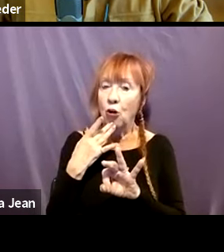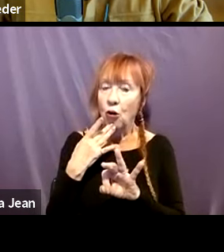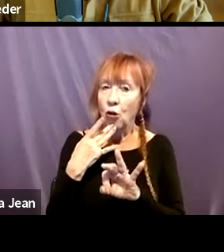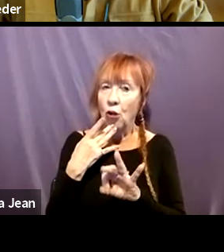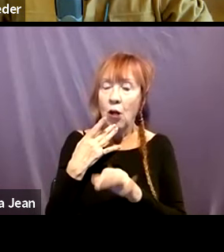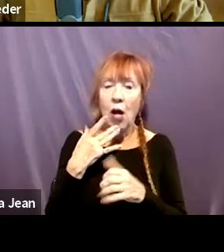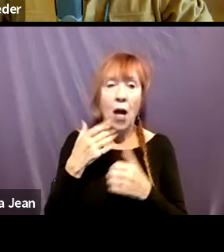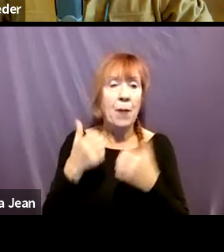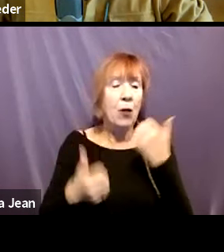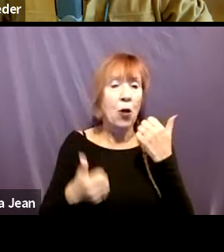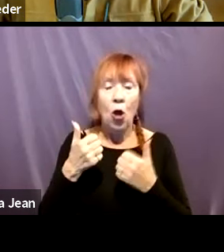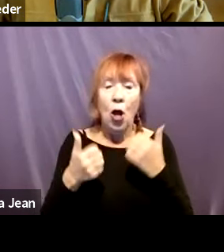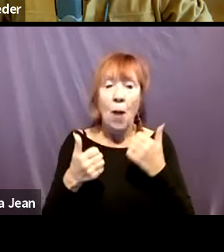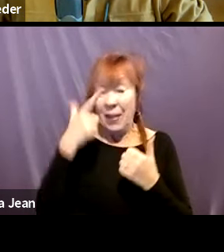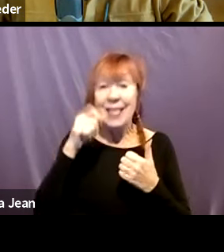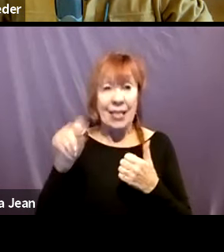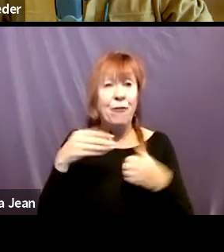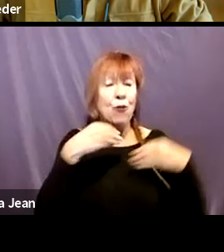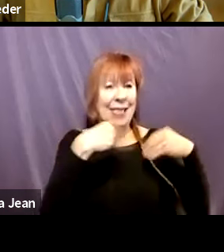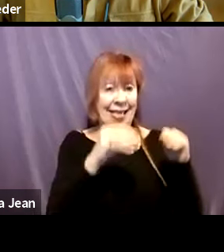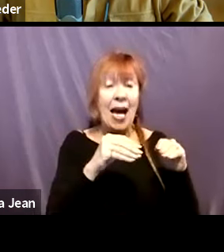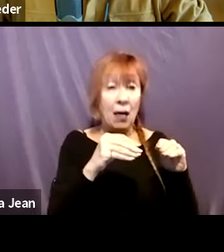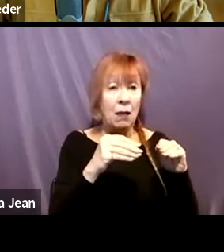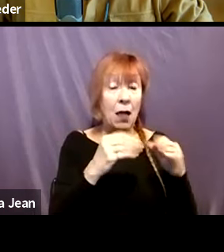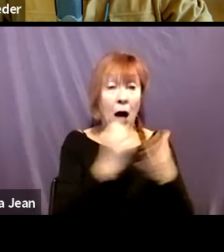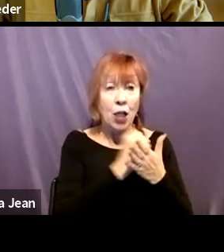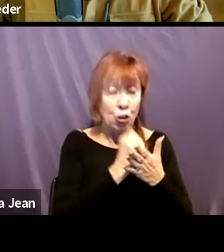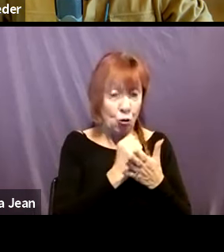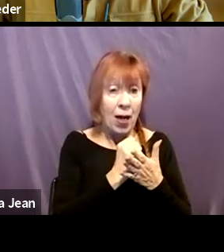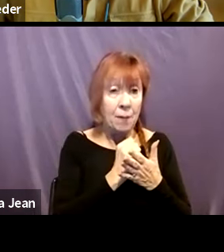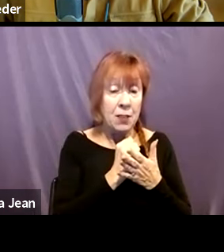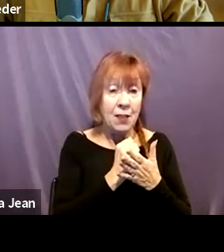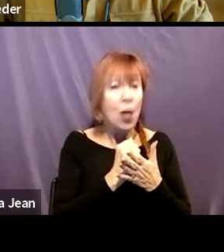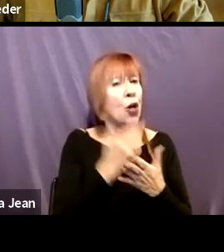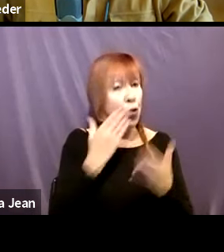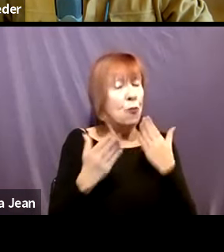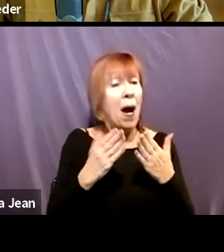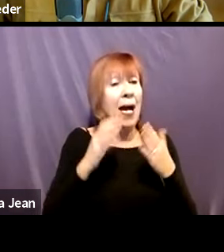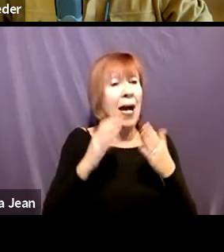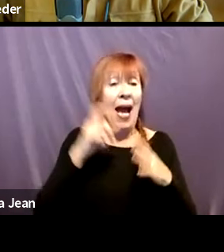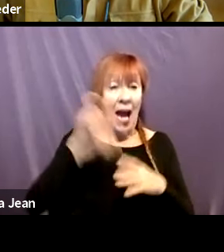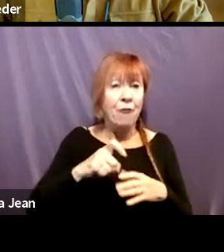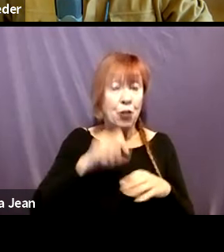like to work in for the next 10 years? Not that you don't wanna be diverse, and work in different things, but you're